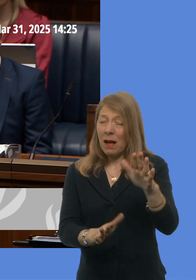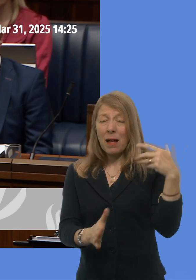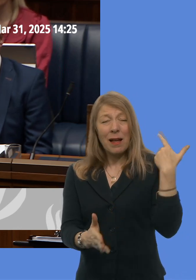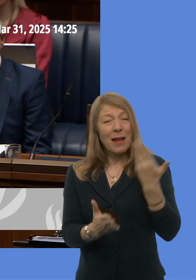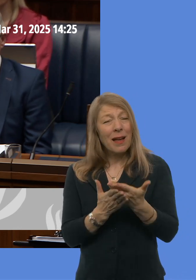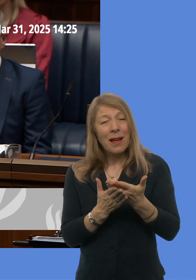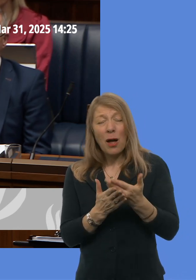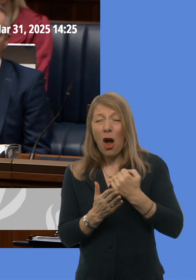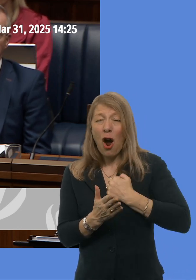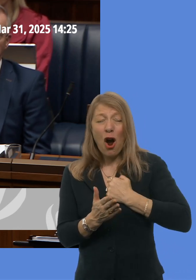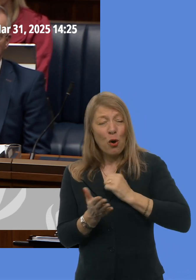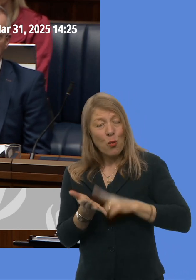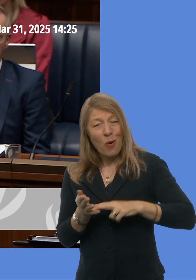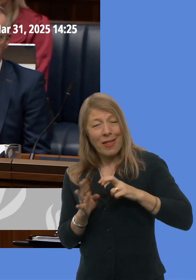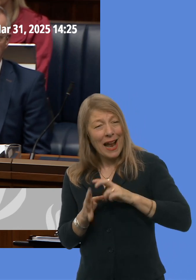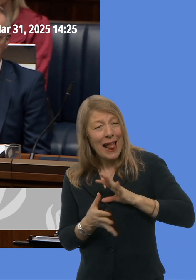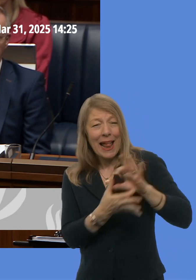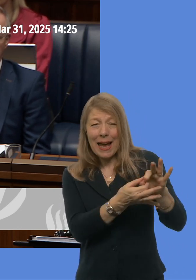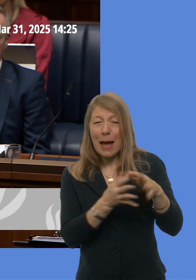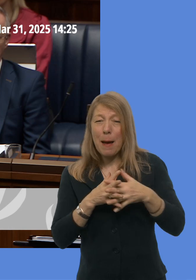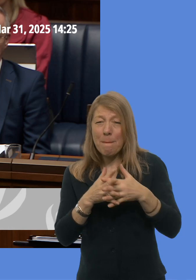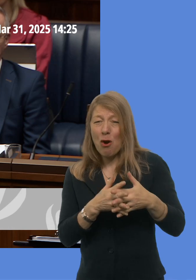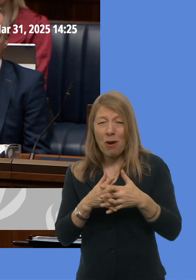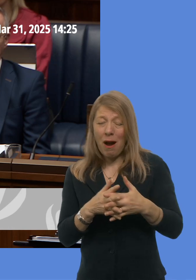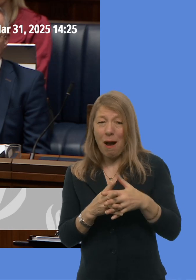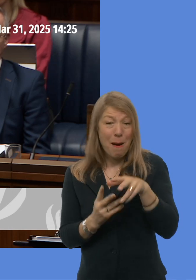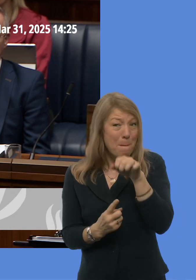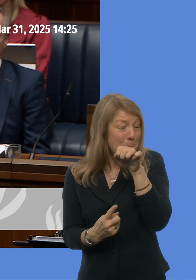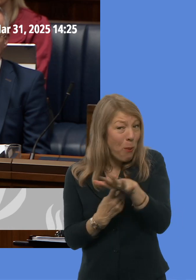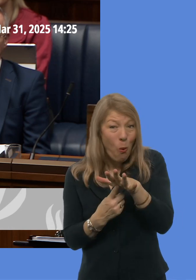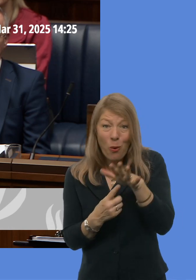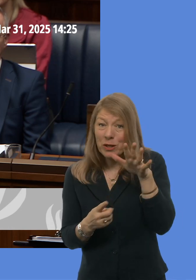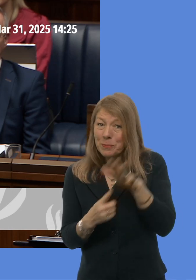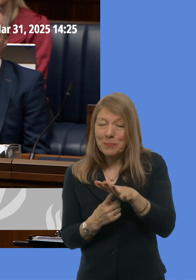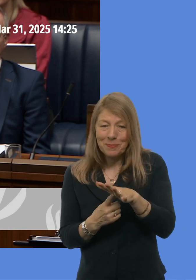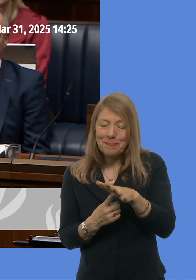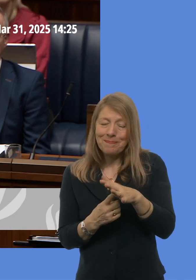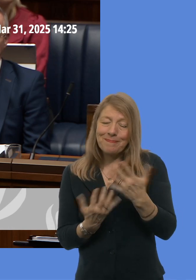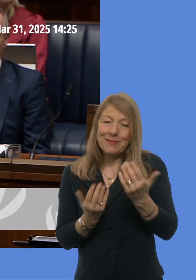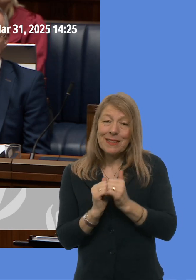much we appreciated that support and help in making sure that Northern Ireland was heard. Of course, I took the opportunity to raise